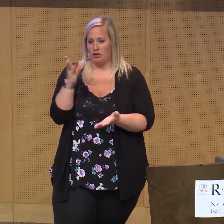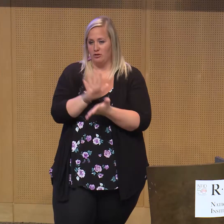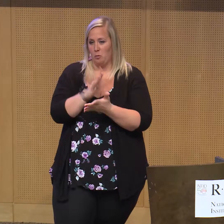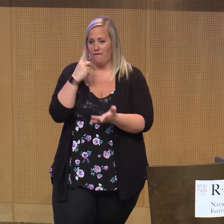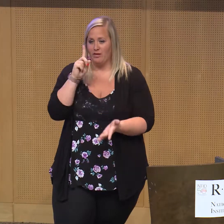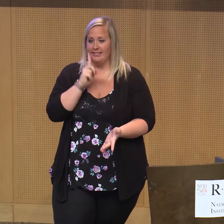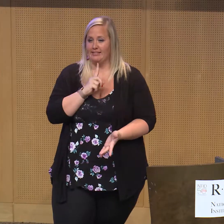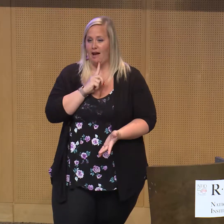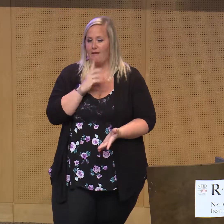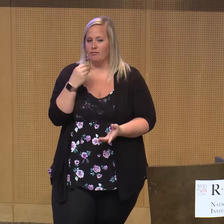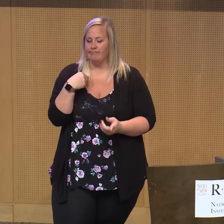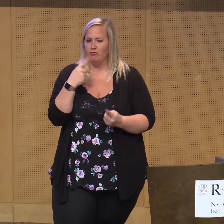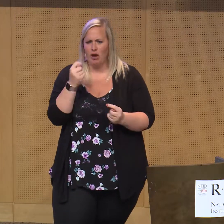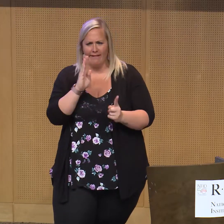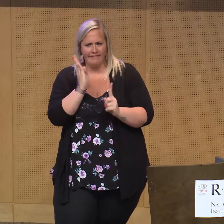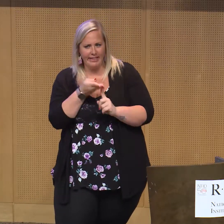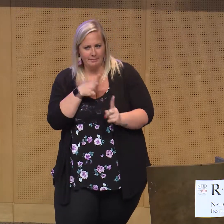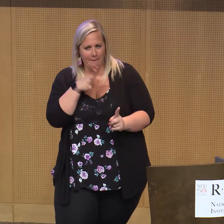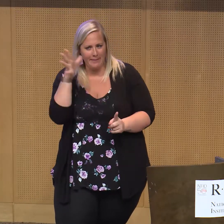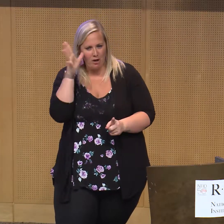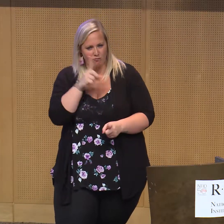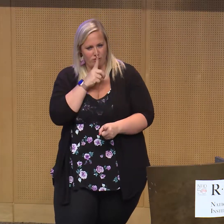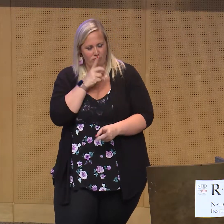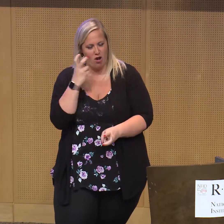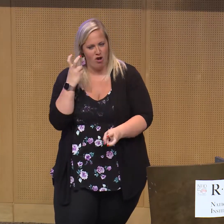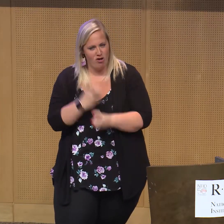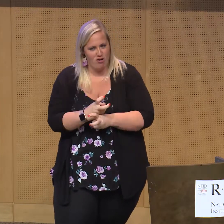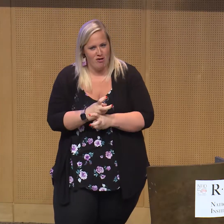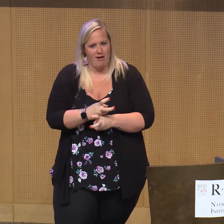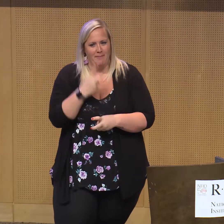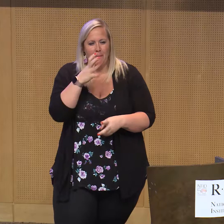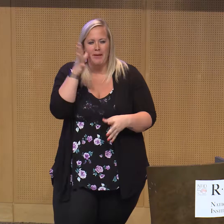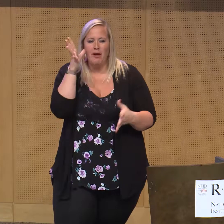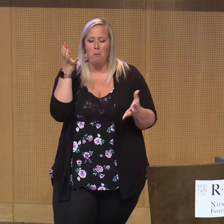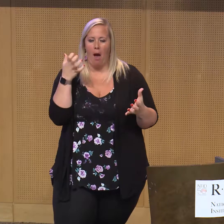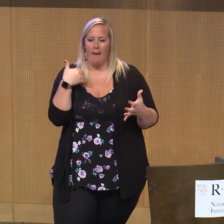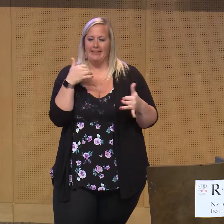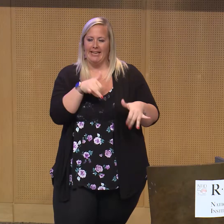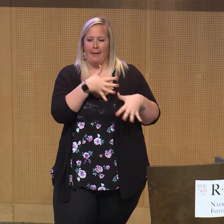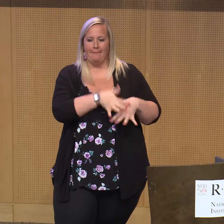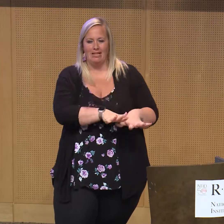And I thought, "You know what? I really want to go to the Washington School for the Deaf now." And so I tried to convince my parents.